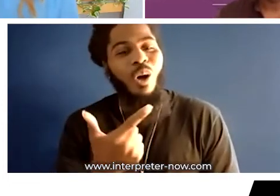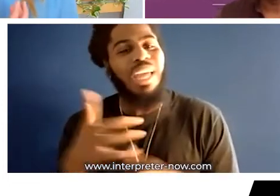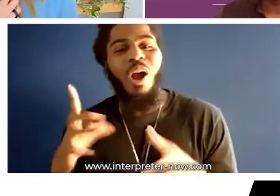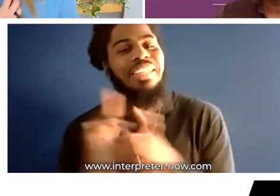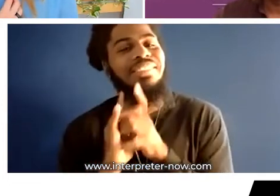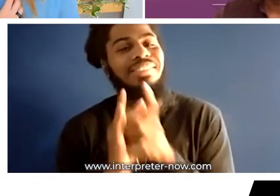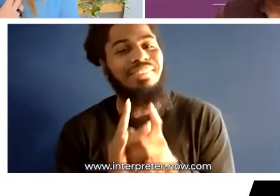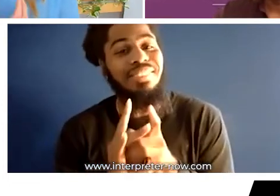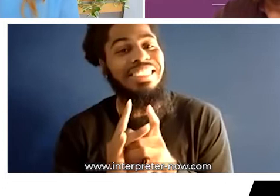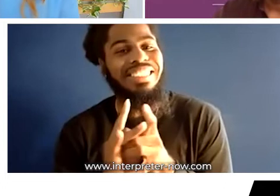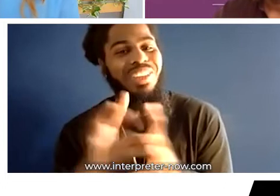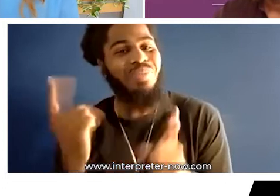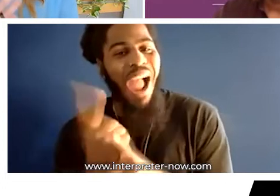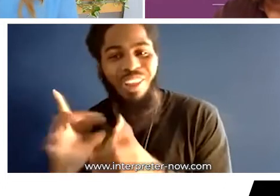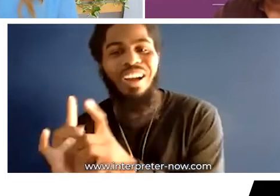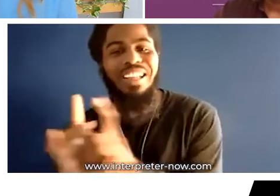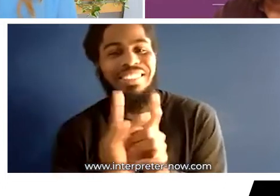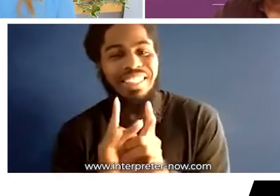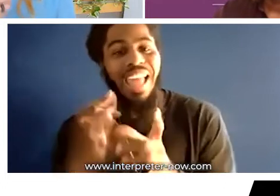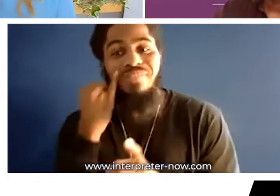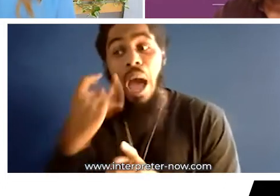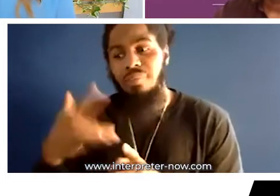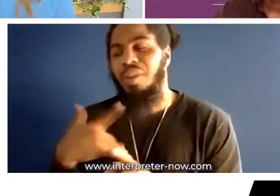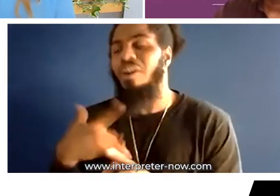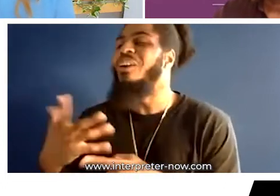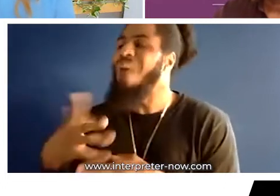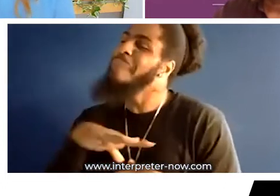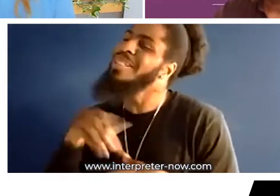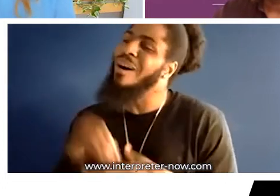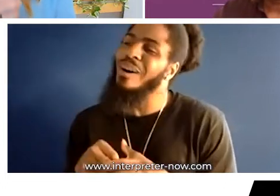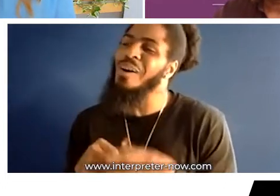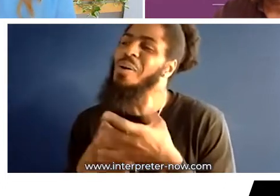If I feel more like I belong in an organization, if I feel psychological safety, I'm more likely